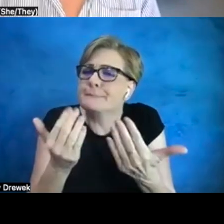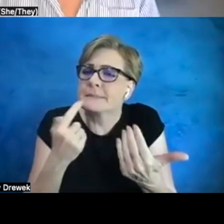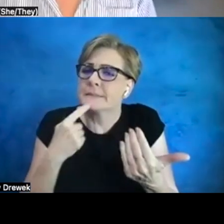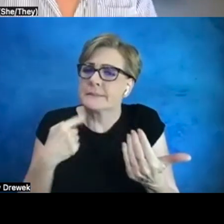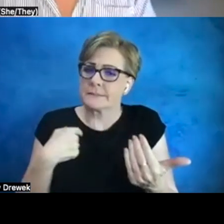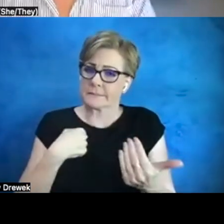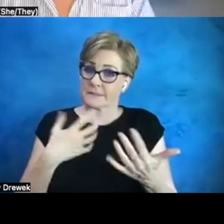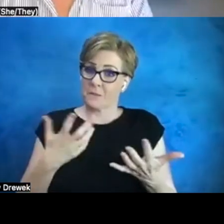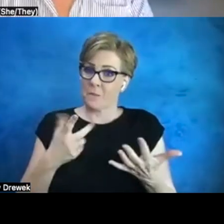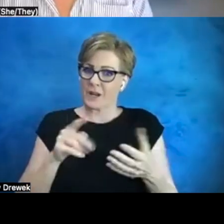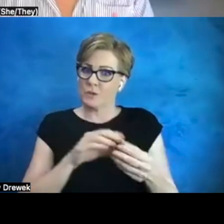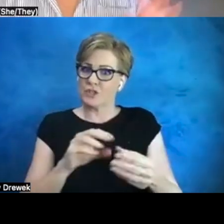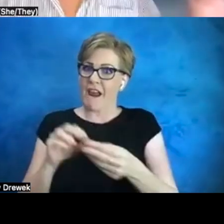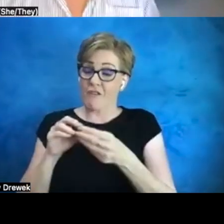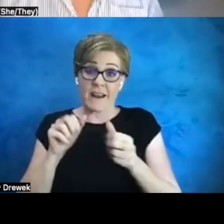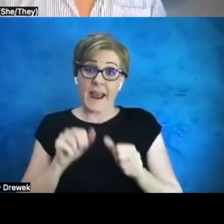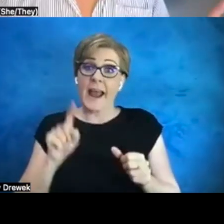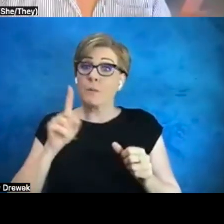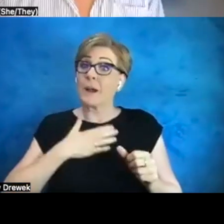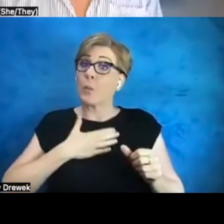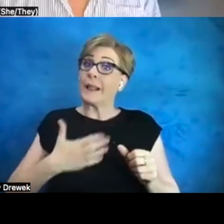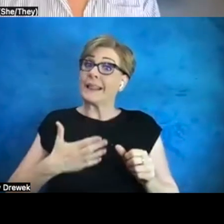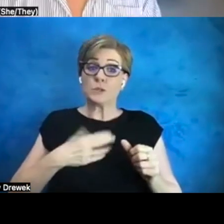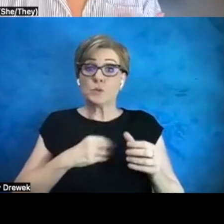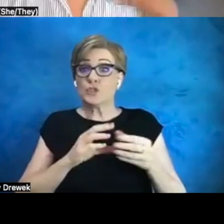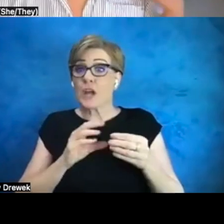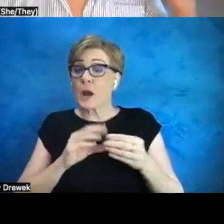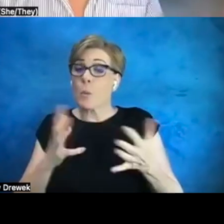So is there anyone who would like to share what you talked about with your event, what you're